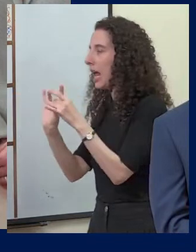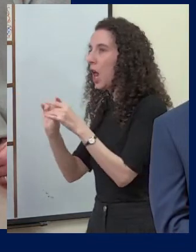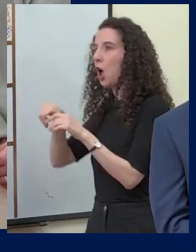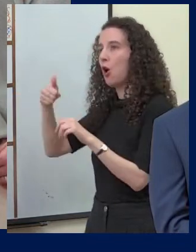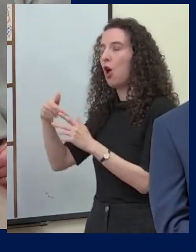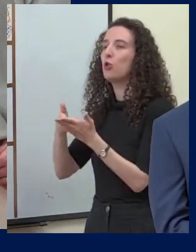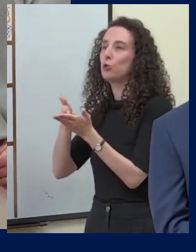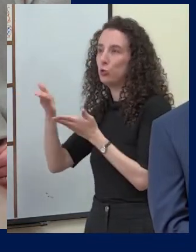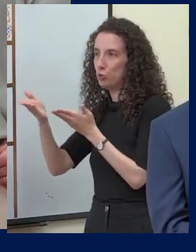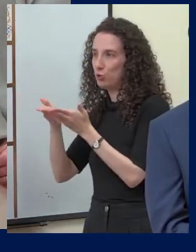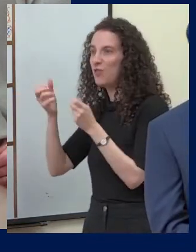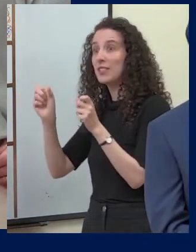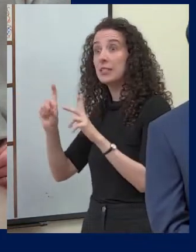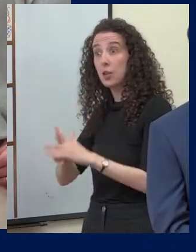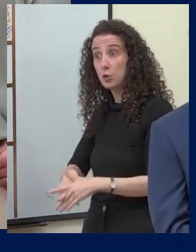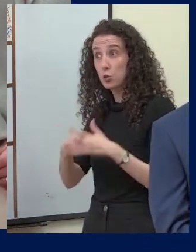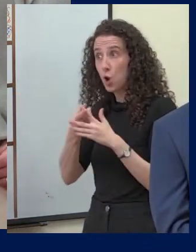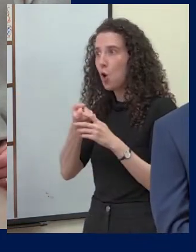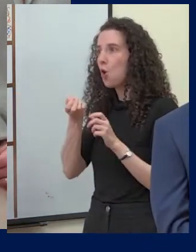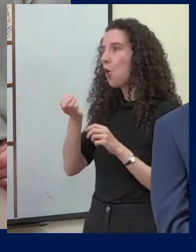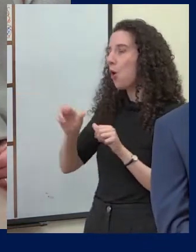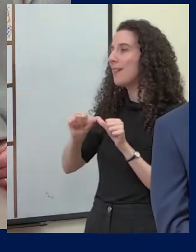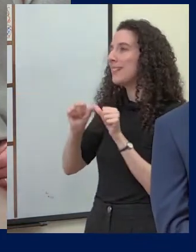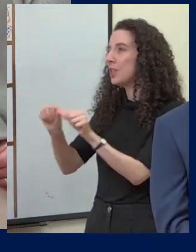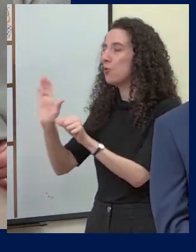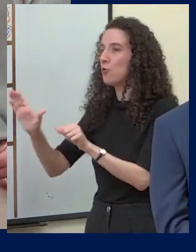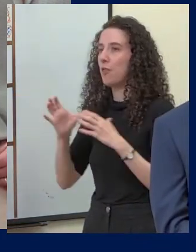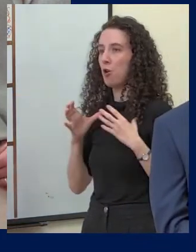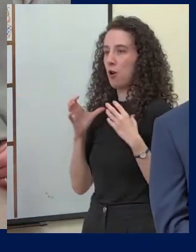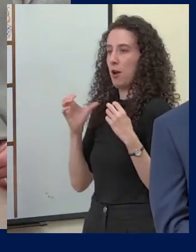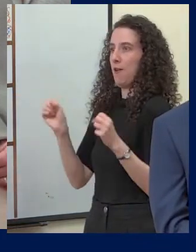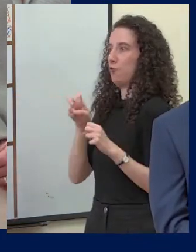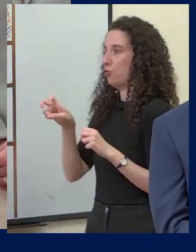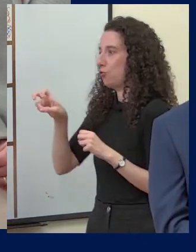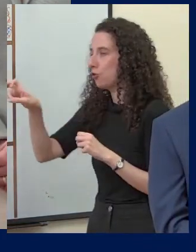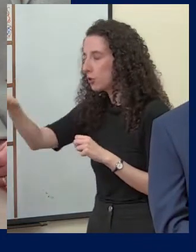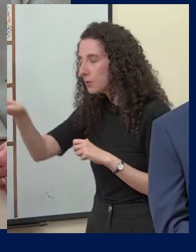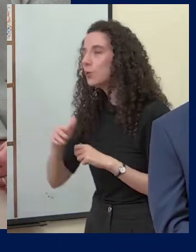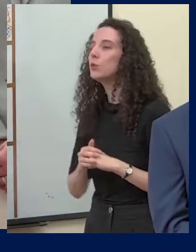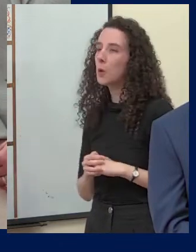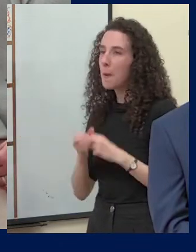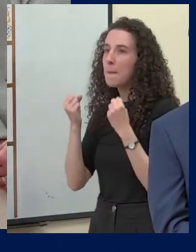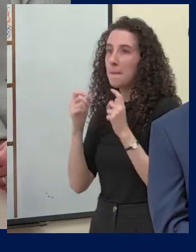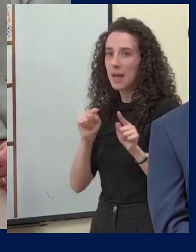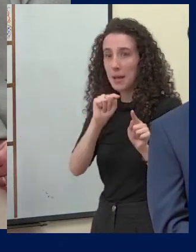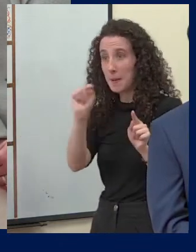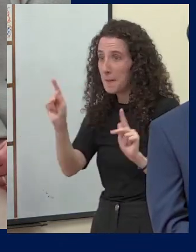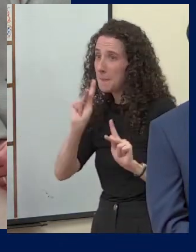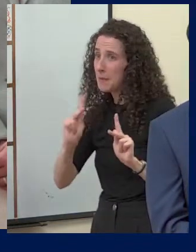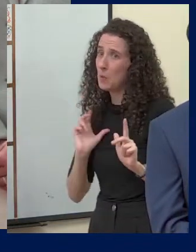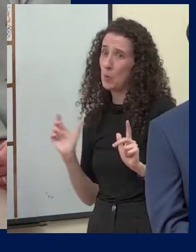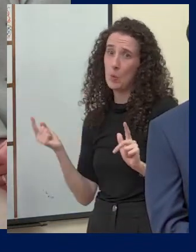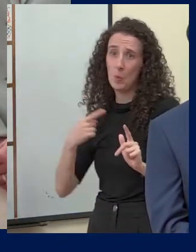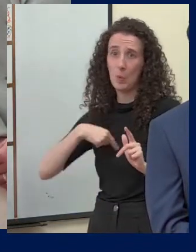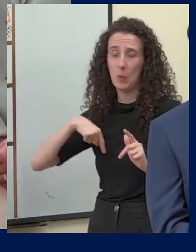So again, just thrilled to be able to partner with the many folks that we partner with. Thank everybody for the work we are doing.